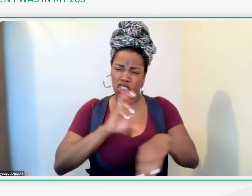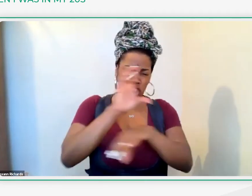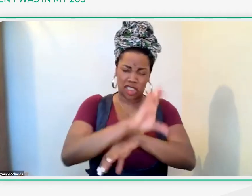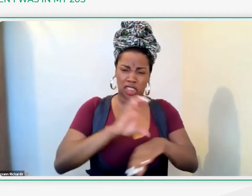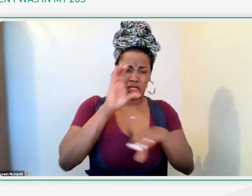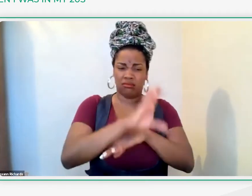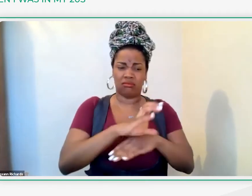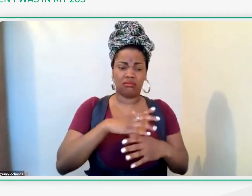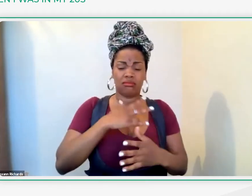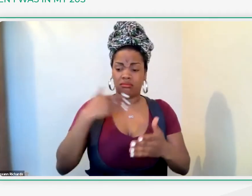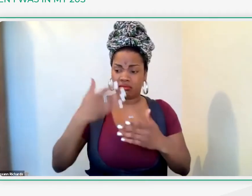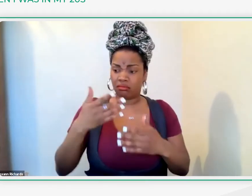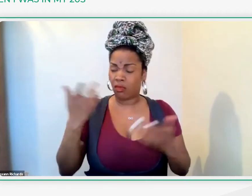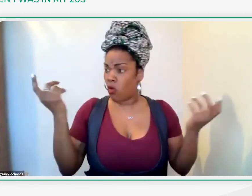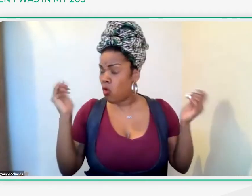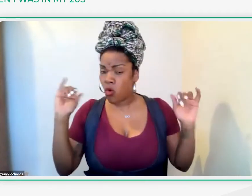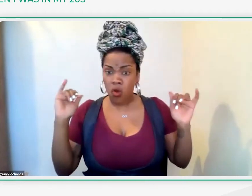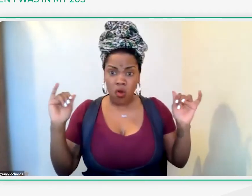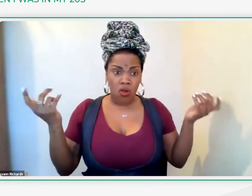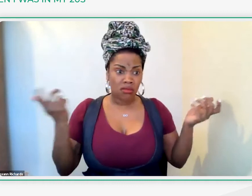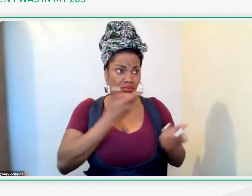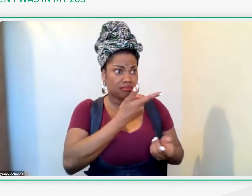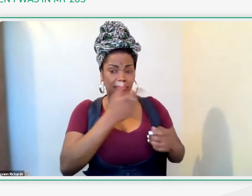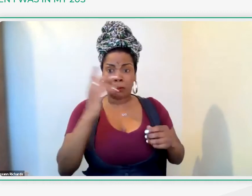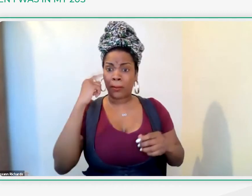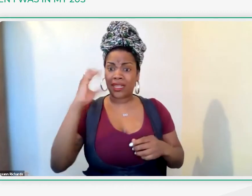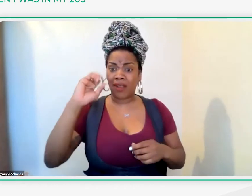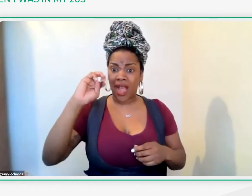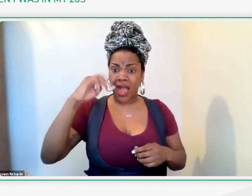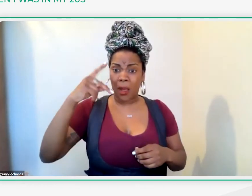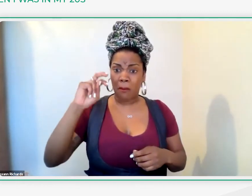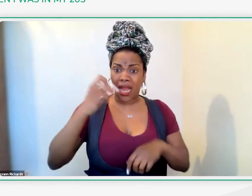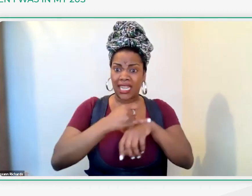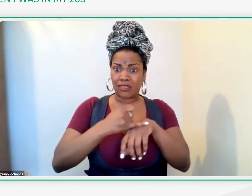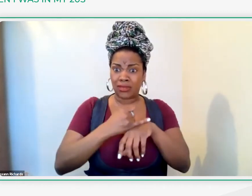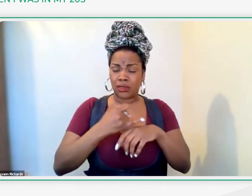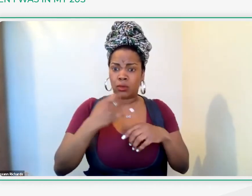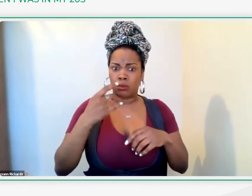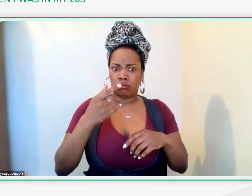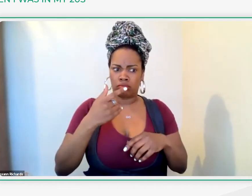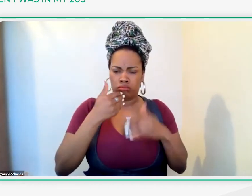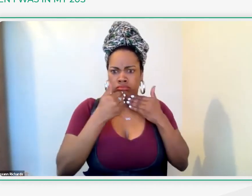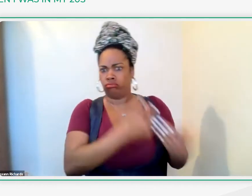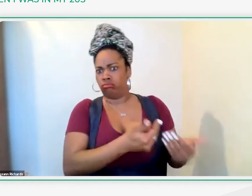And some people like to invest a lot of money.